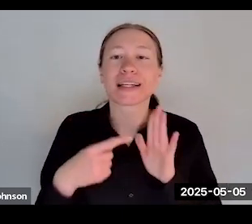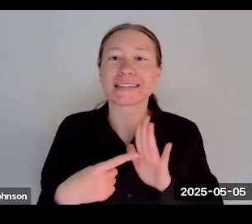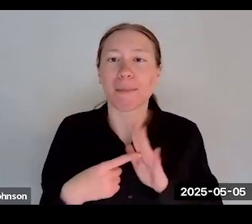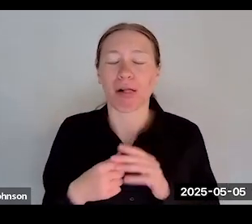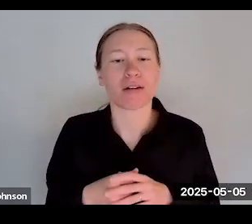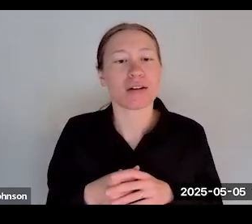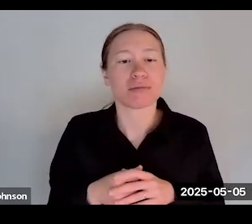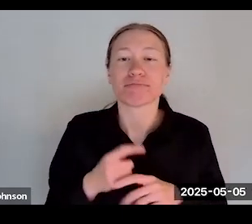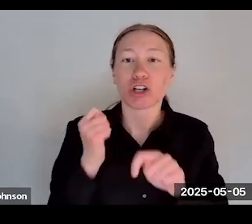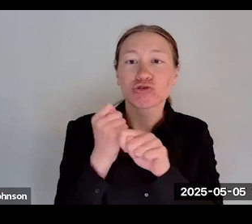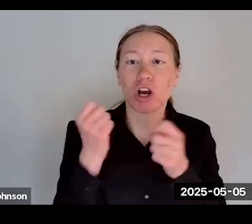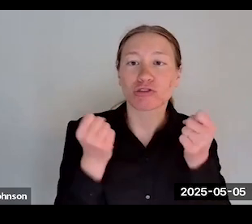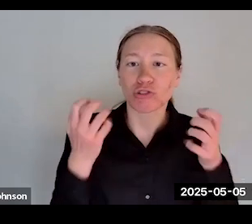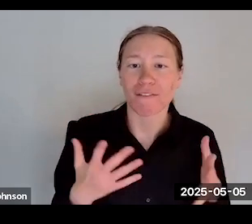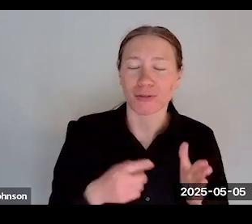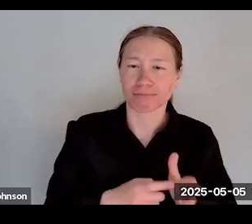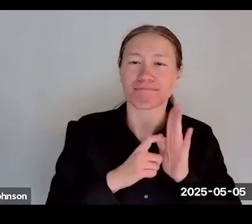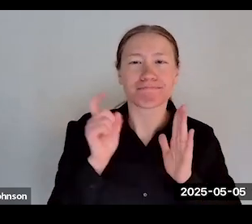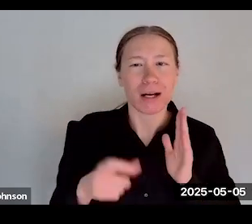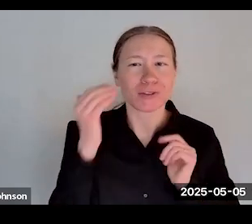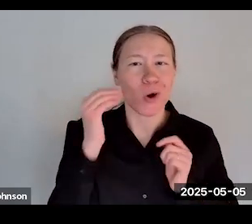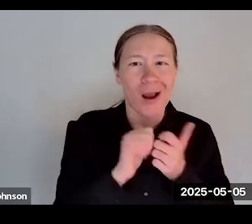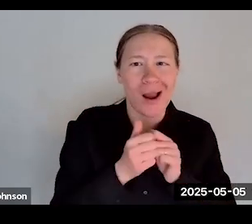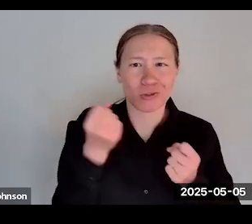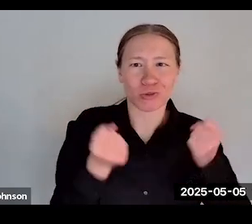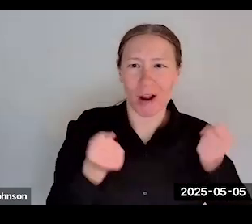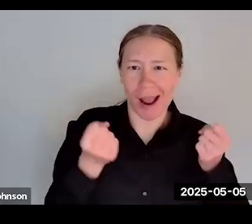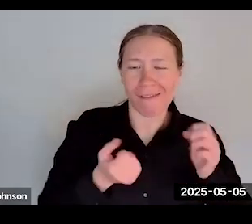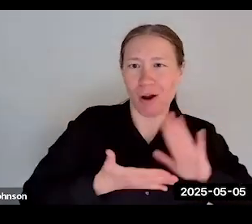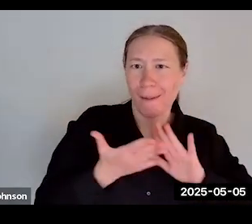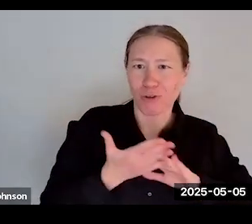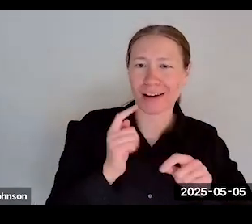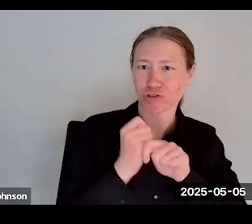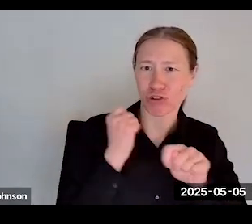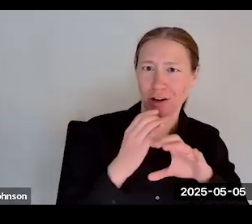who must have the ability to operate and drive a truck. Another, an office assistant,